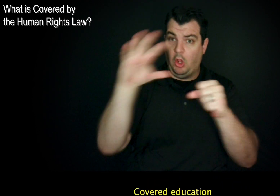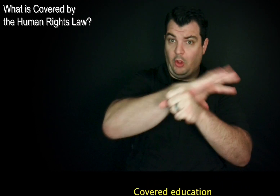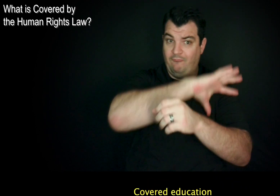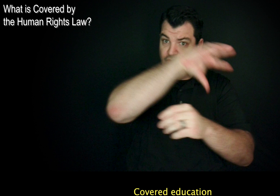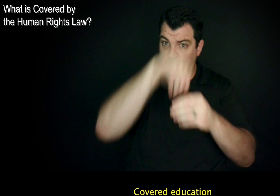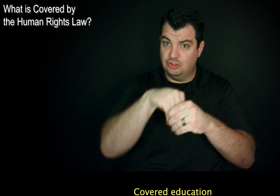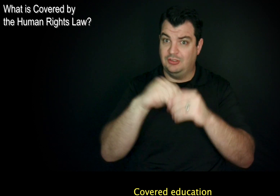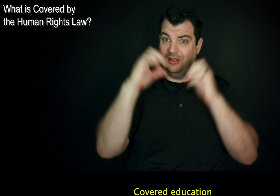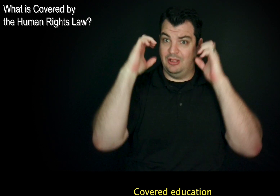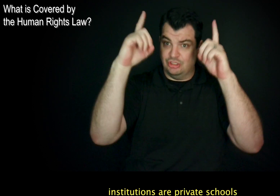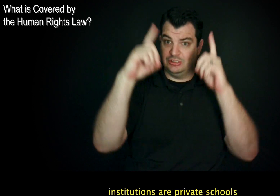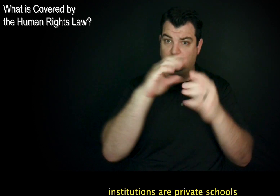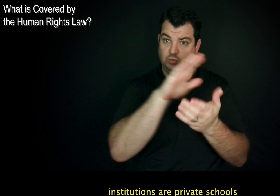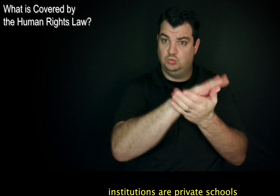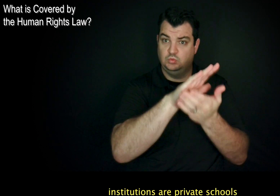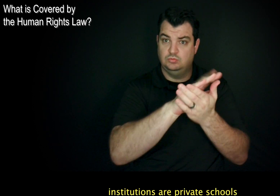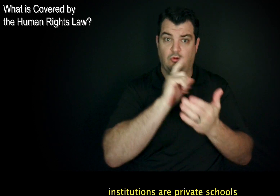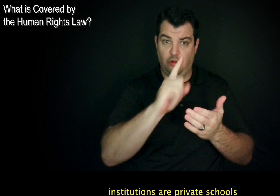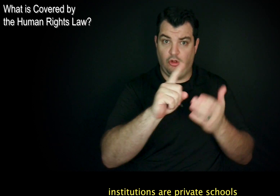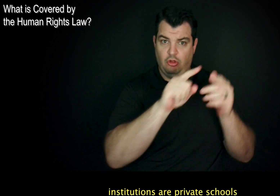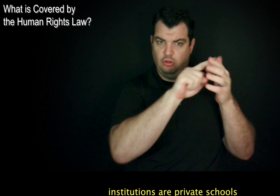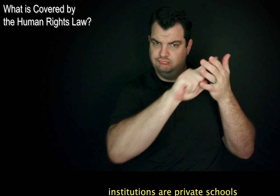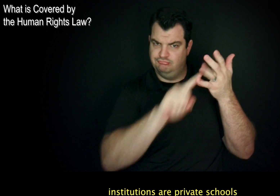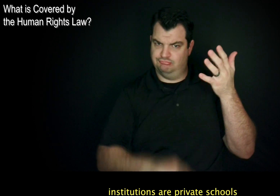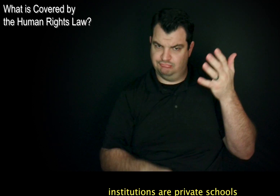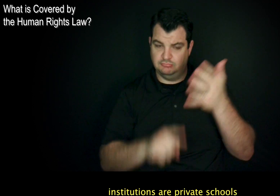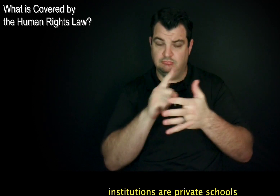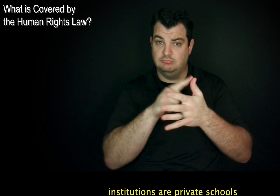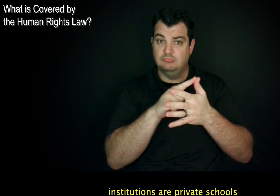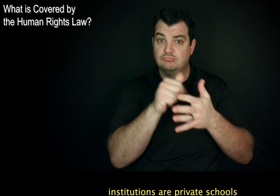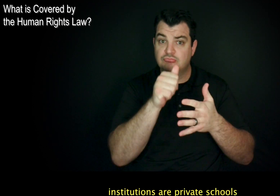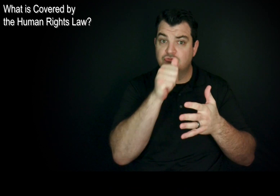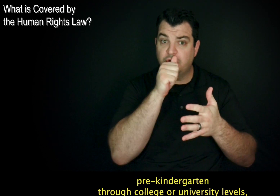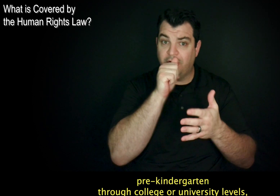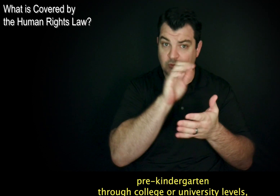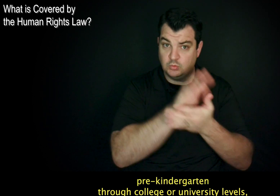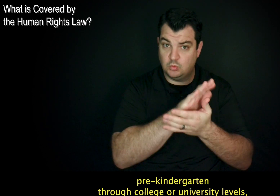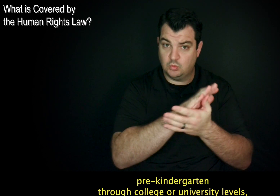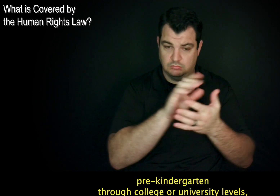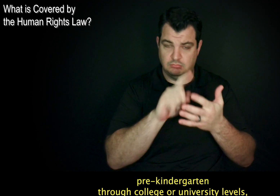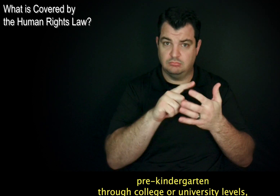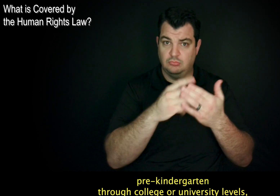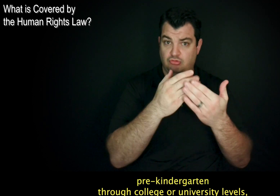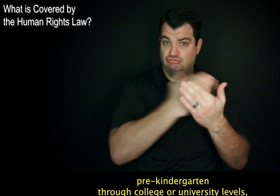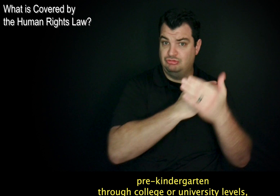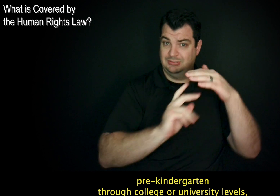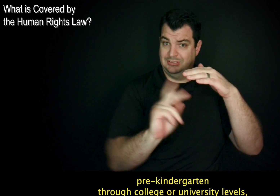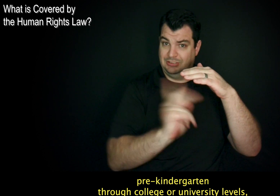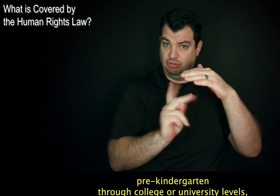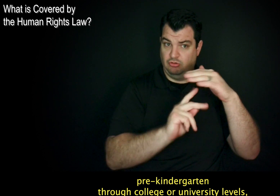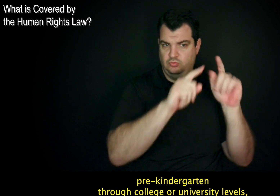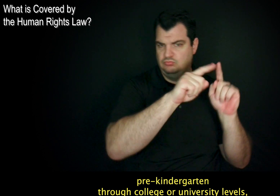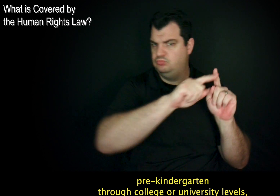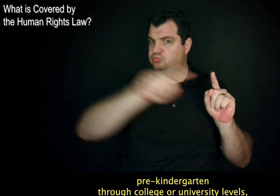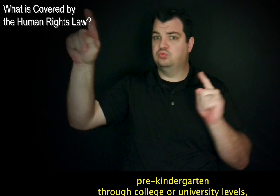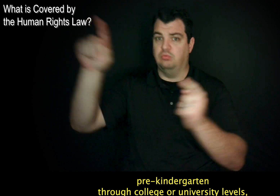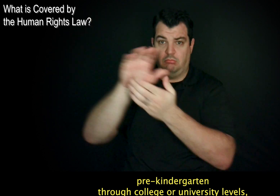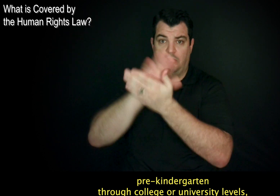Covered education institutions are private schools pre-kindergarten through college or university levels,